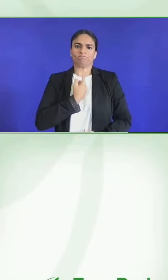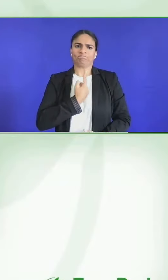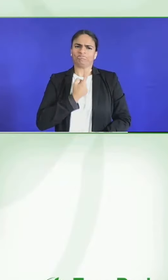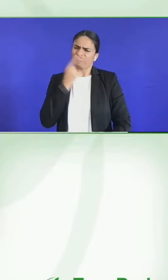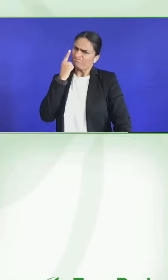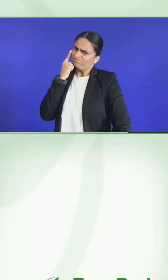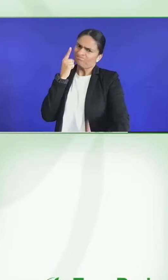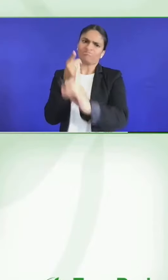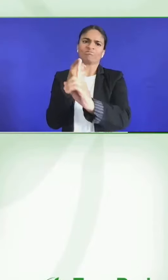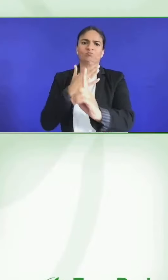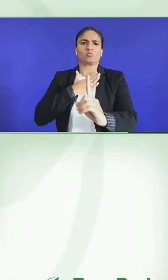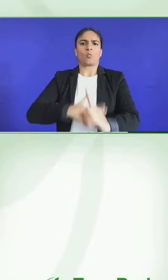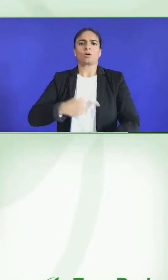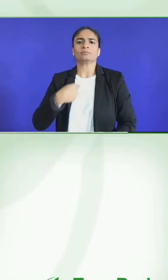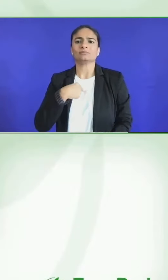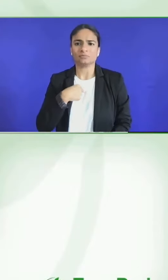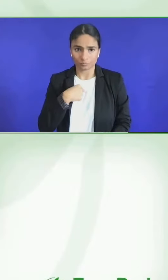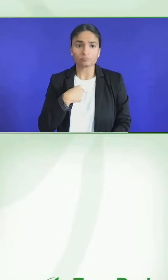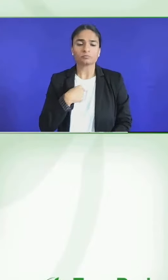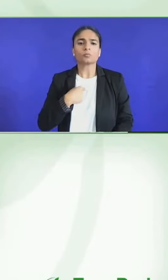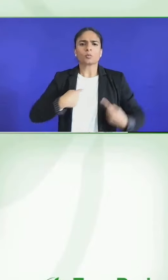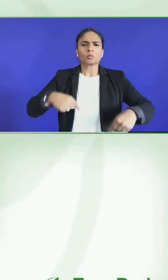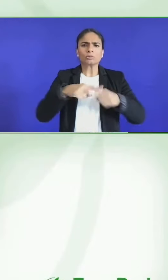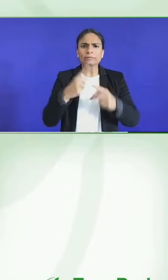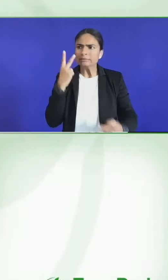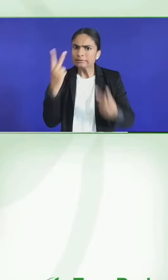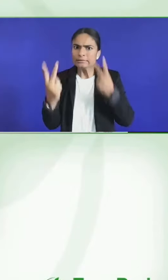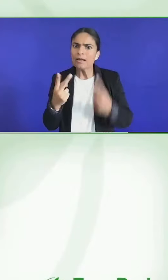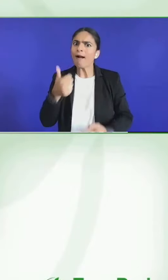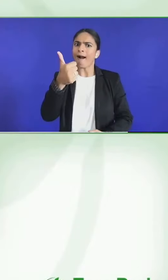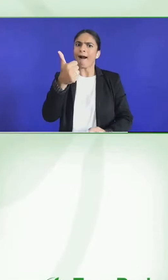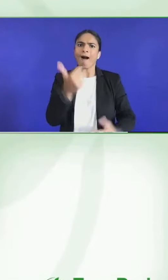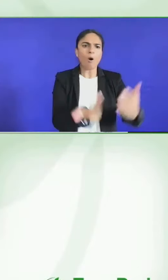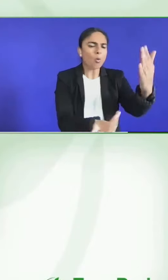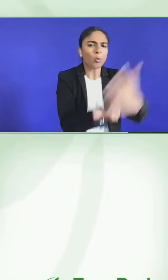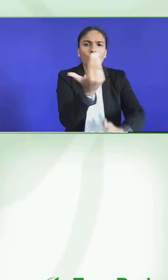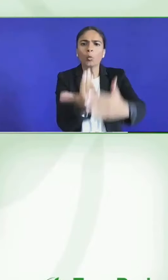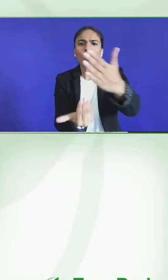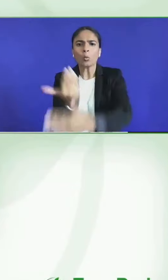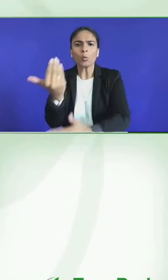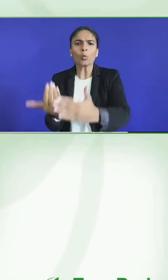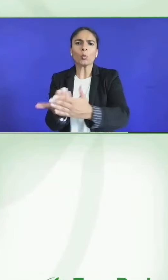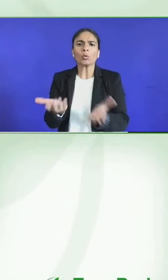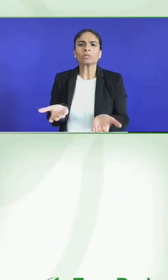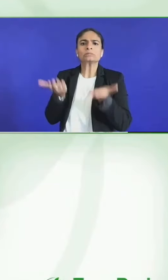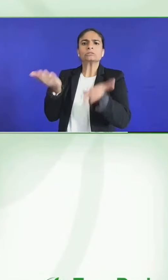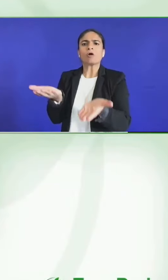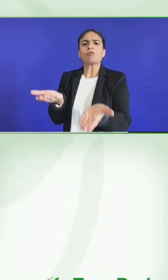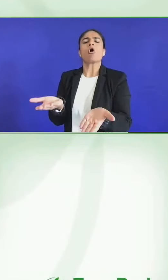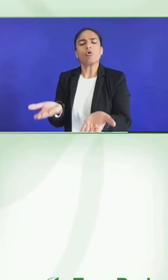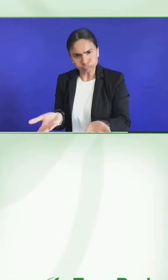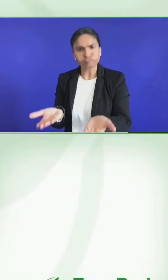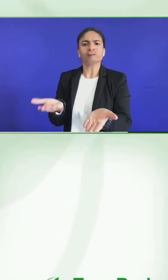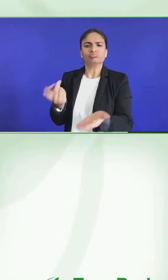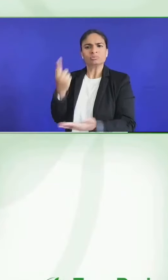and the speaker was saying about what they do with group homes for